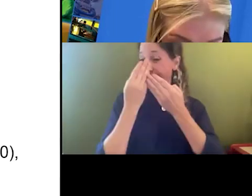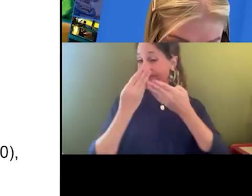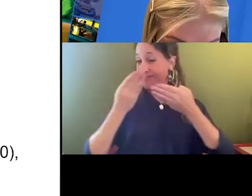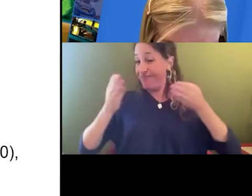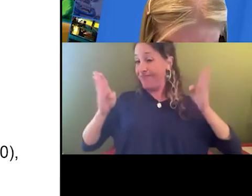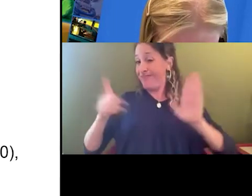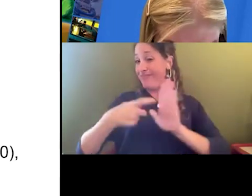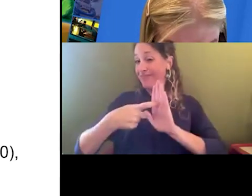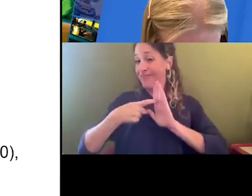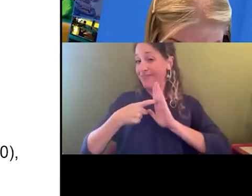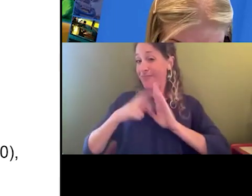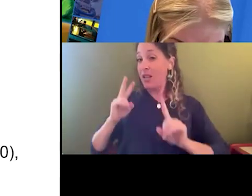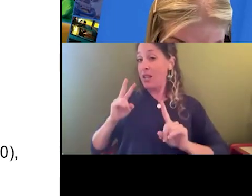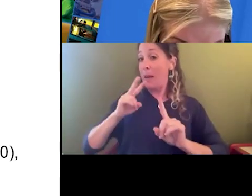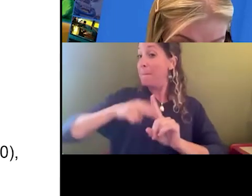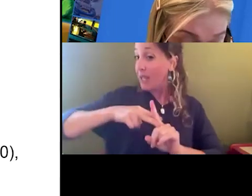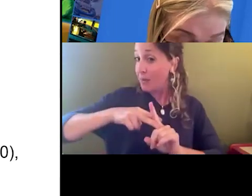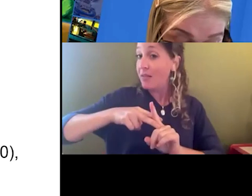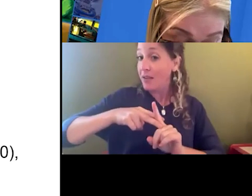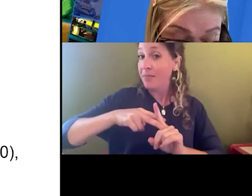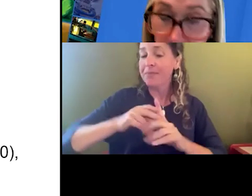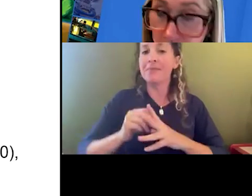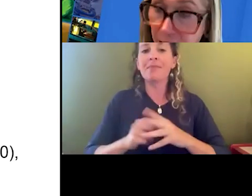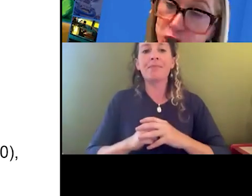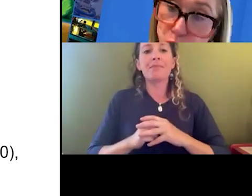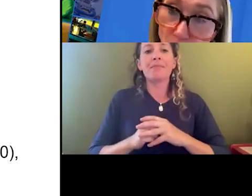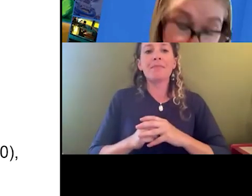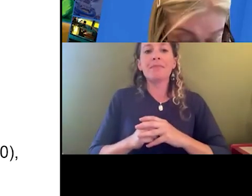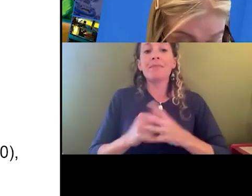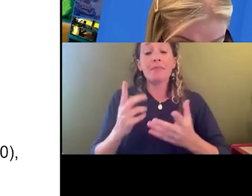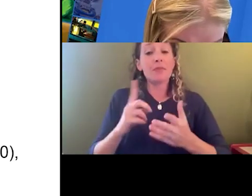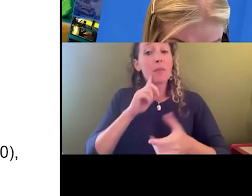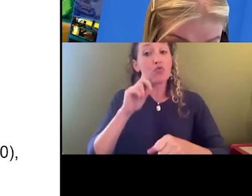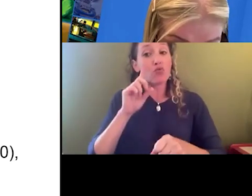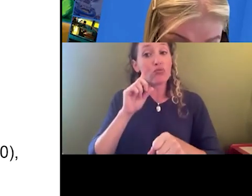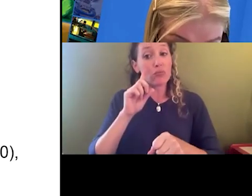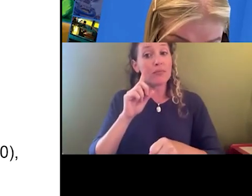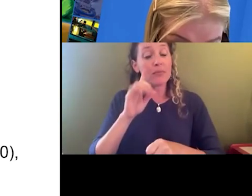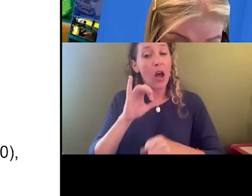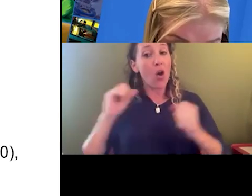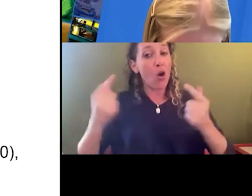and what the applicabilities are and make sure that recipients are